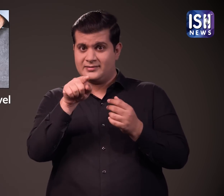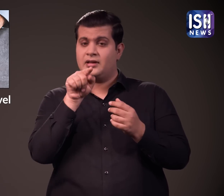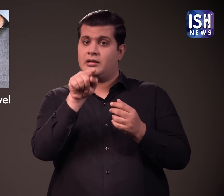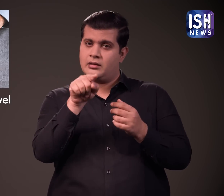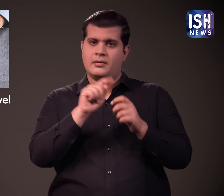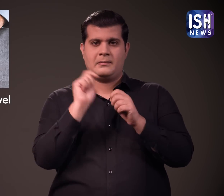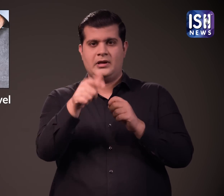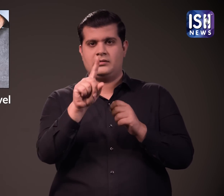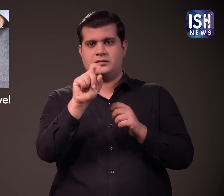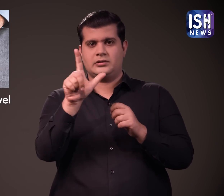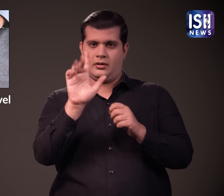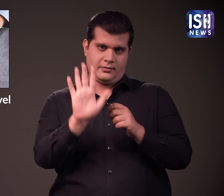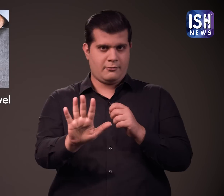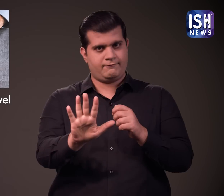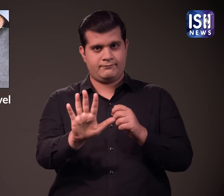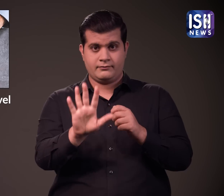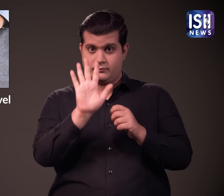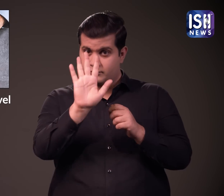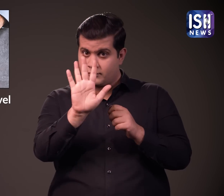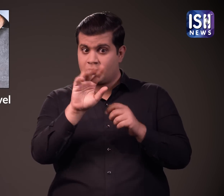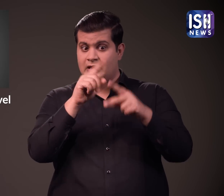then the insured passenger is entitled to receive Rs 10 lakh.